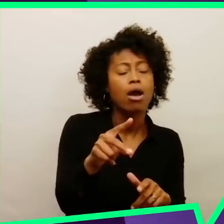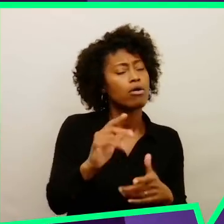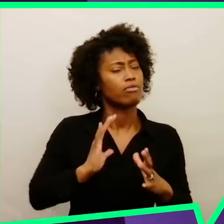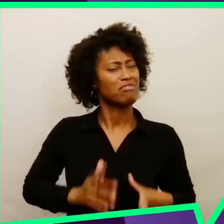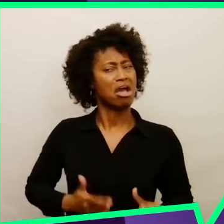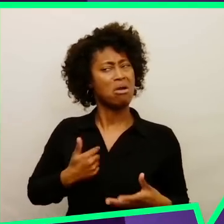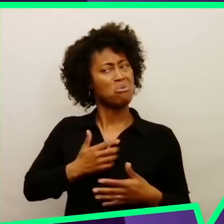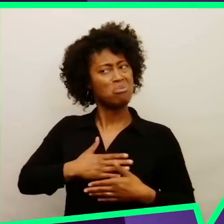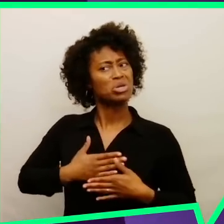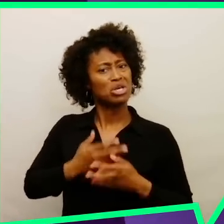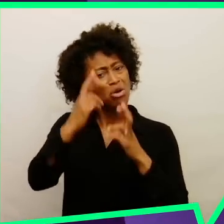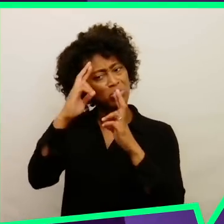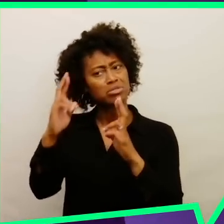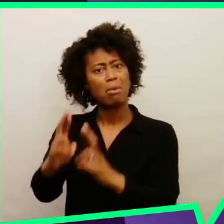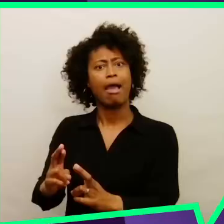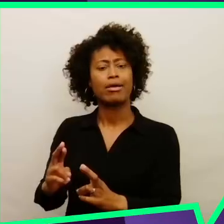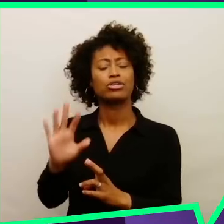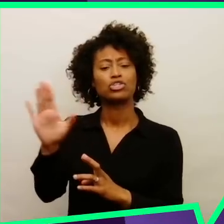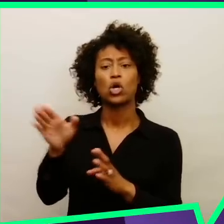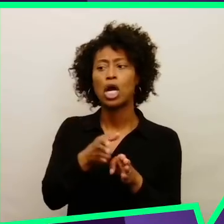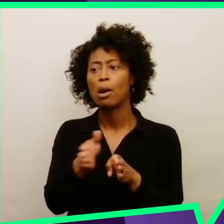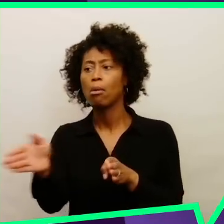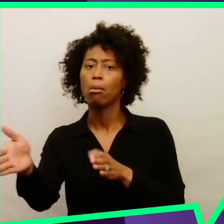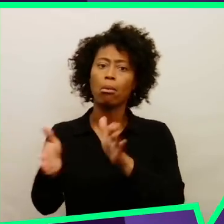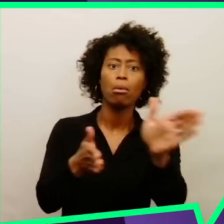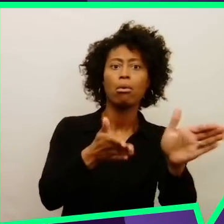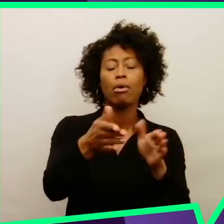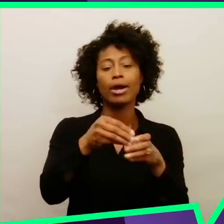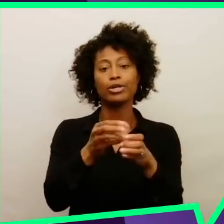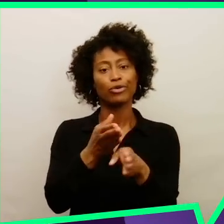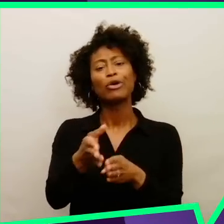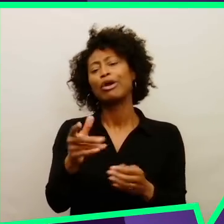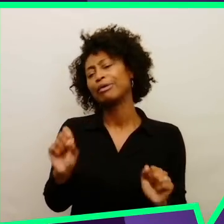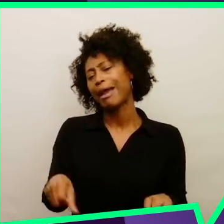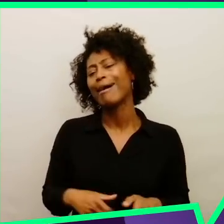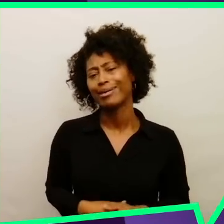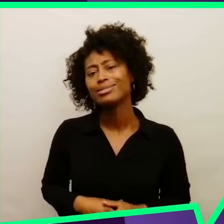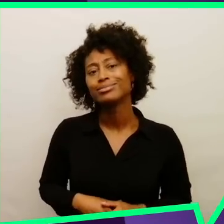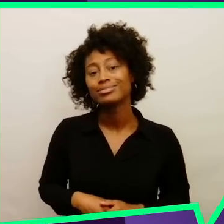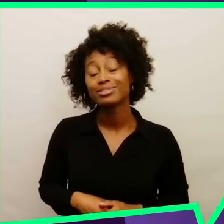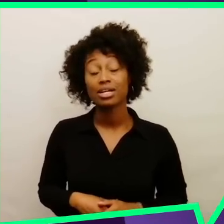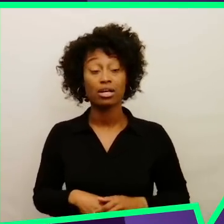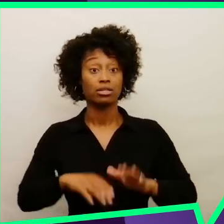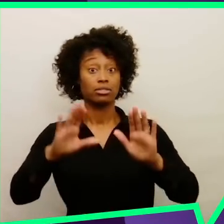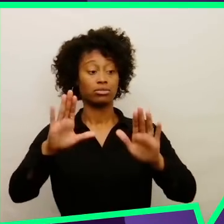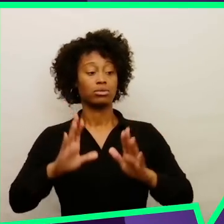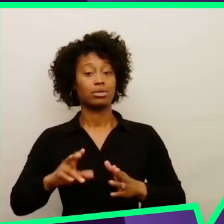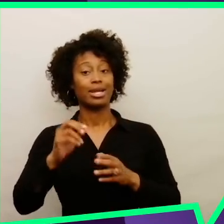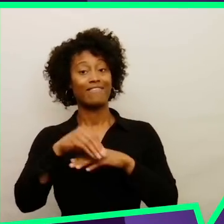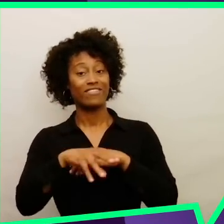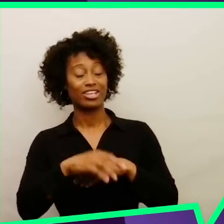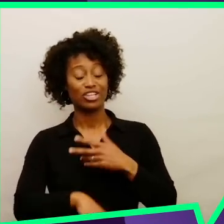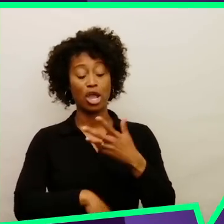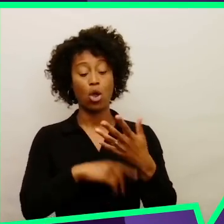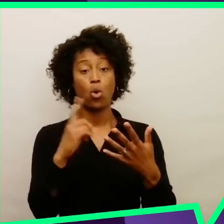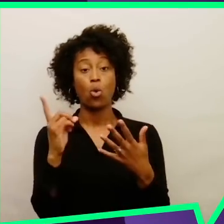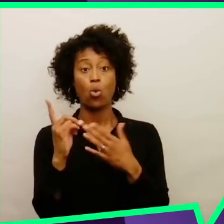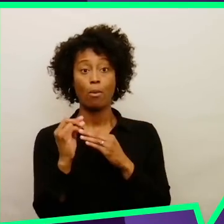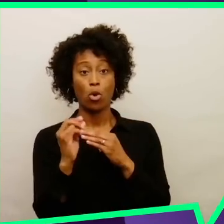And if you want to come back into or join the gaming industry after that, that's totally fine. We appreciate and respect those alternative paths